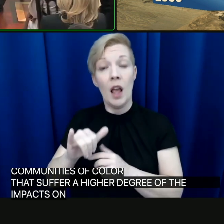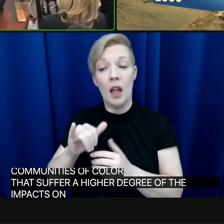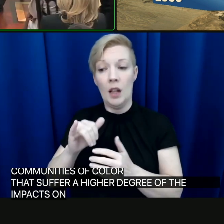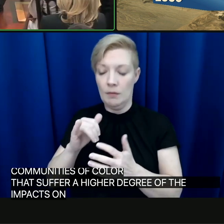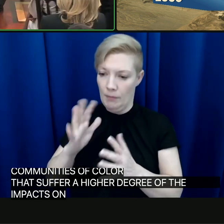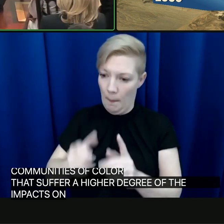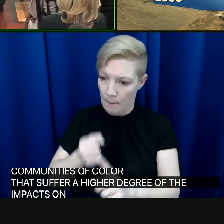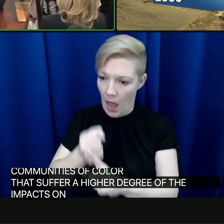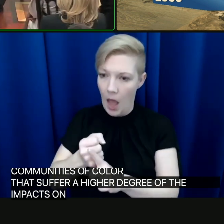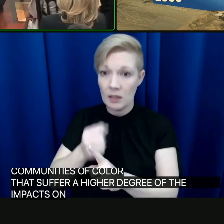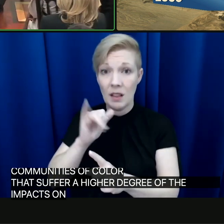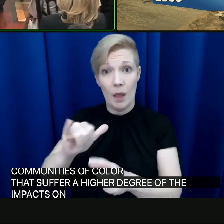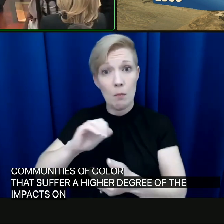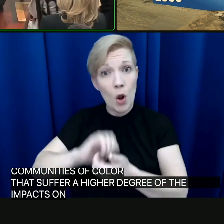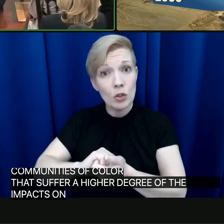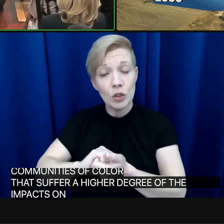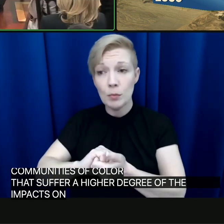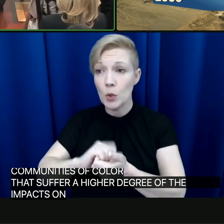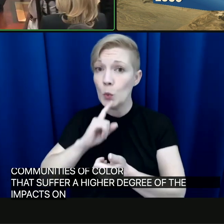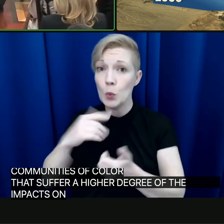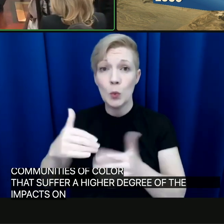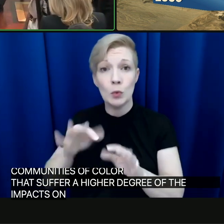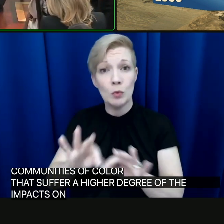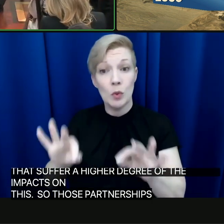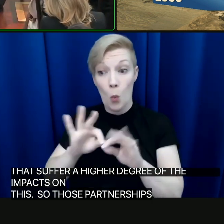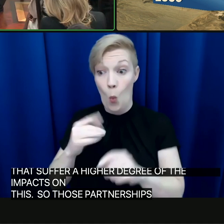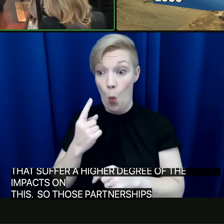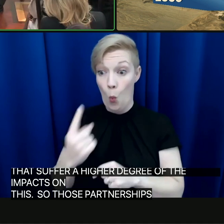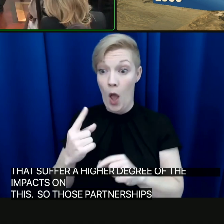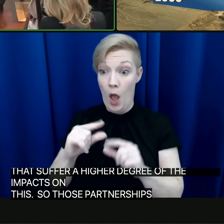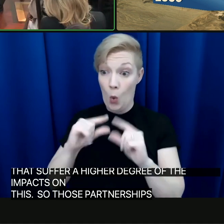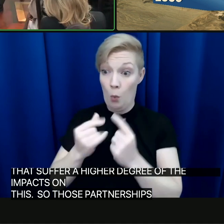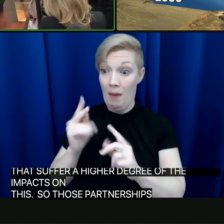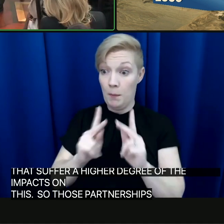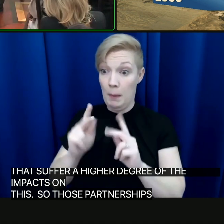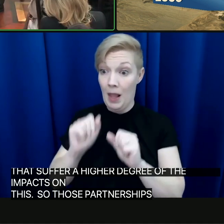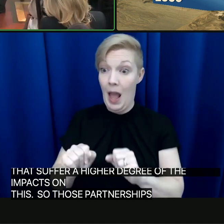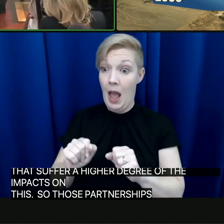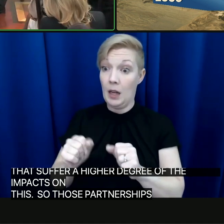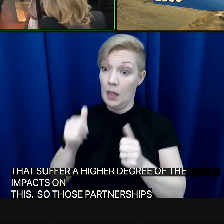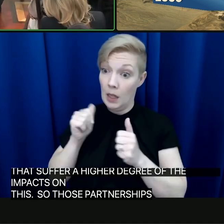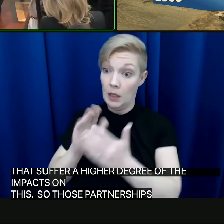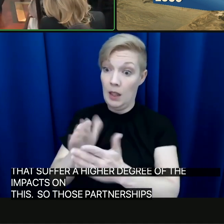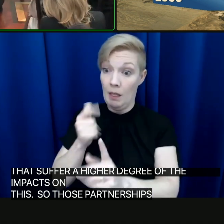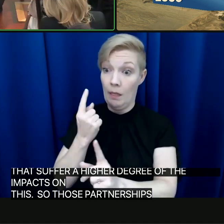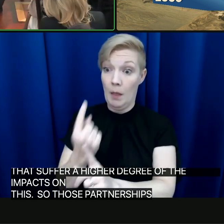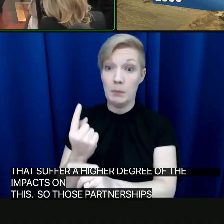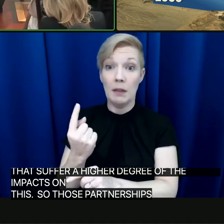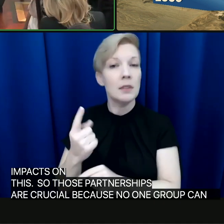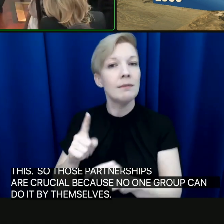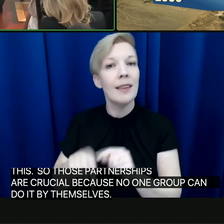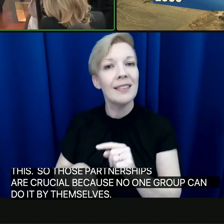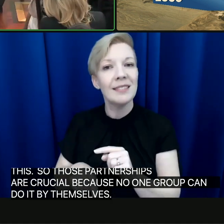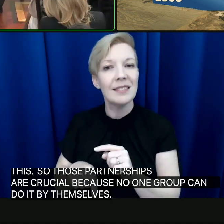because no one group can do it by themselves. Mr. Mayock: Absolutely. And that's one thing we're seeing as the reports come in last year